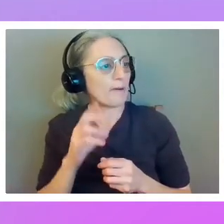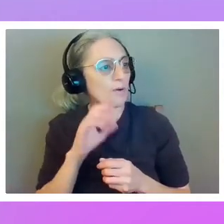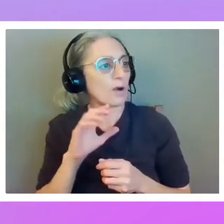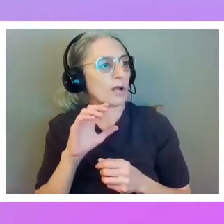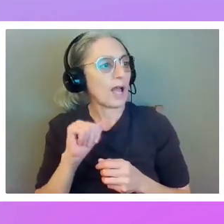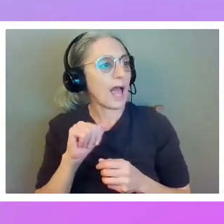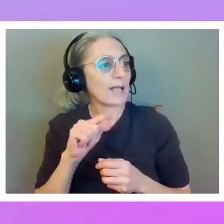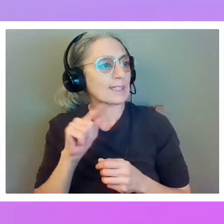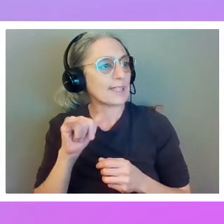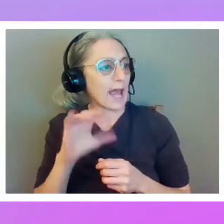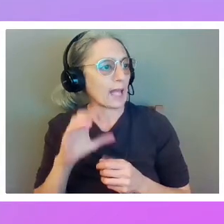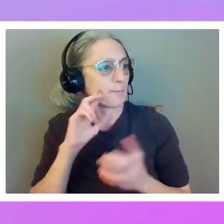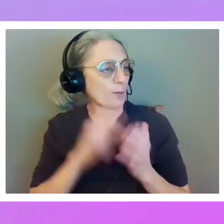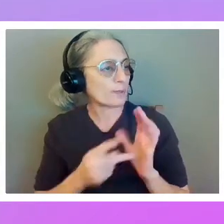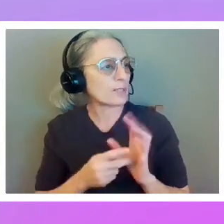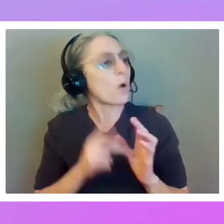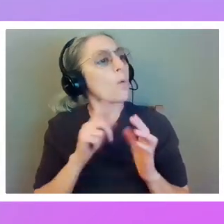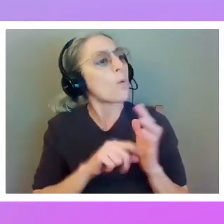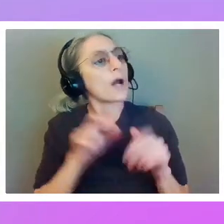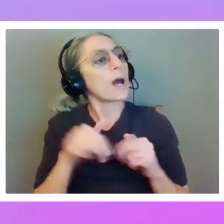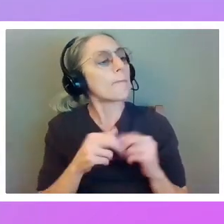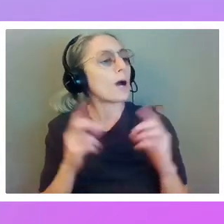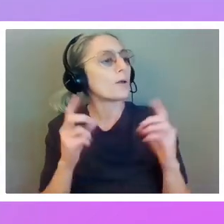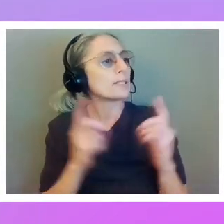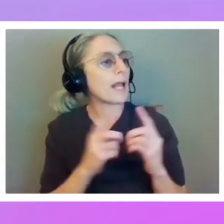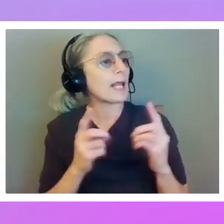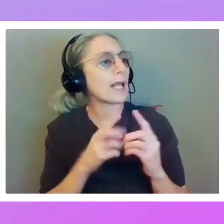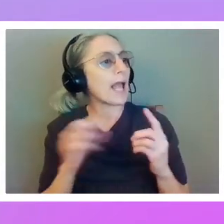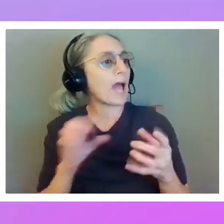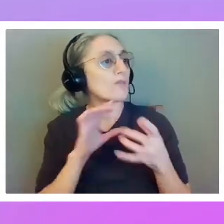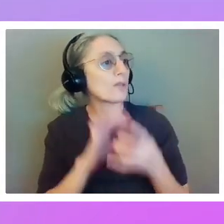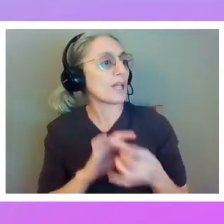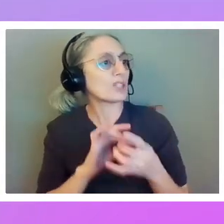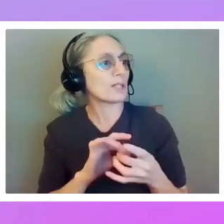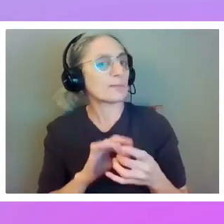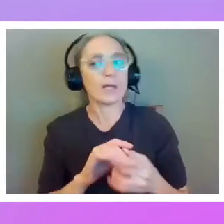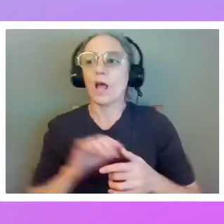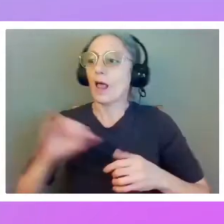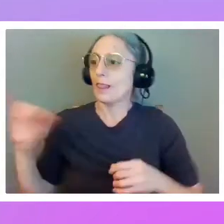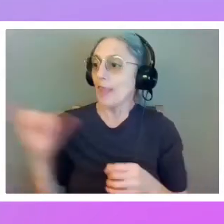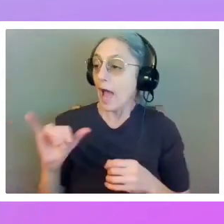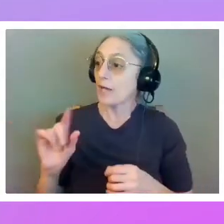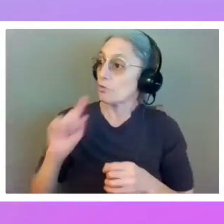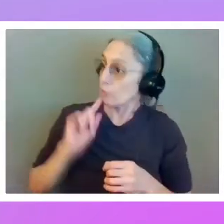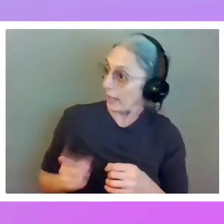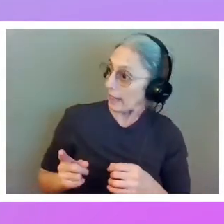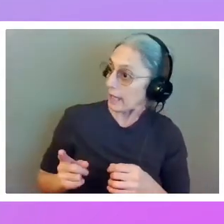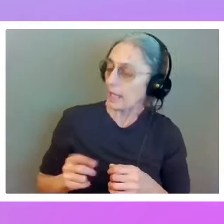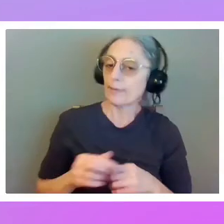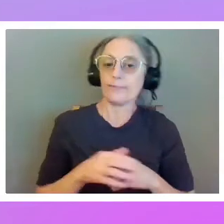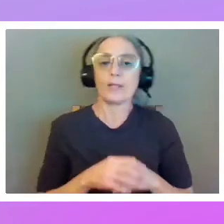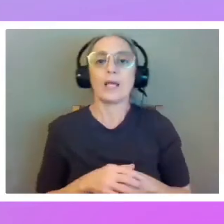What about dating and relationships?" Like really, if a guy really cares